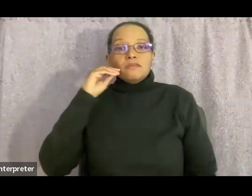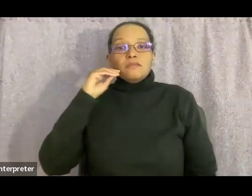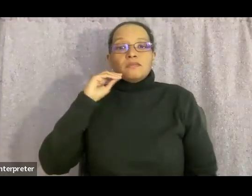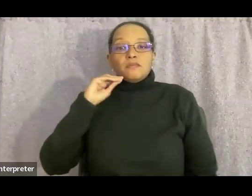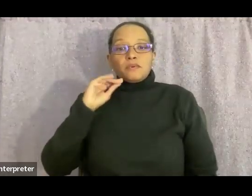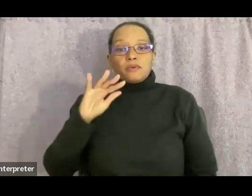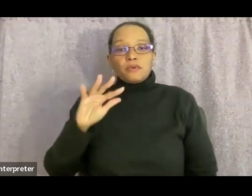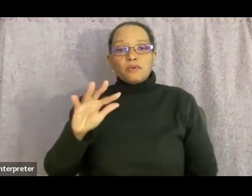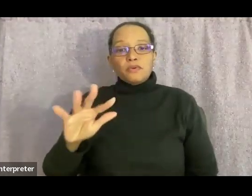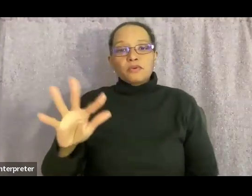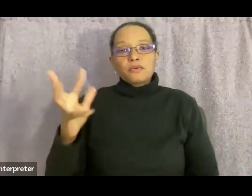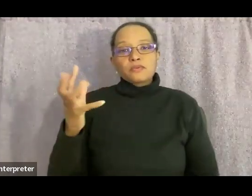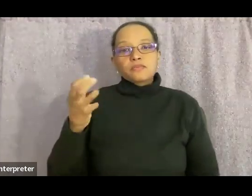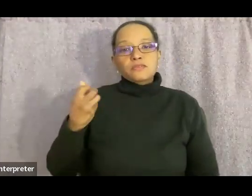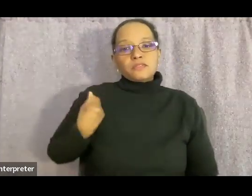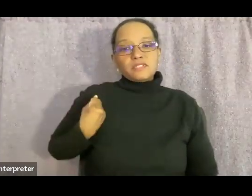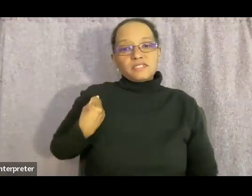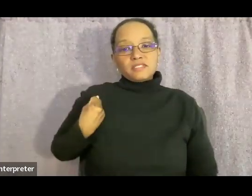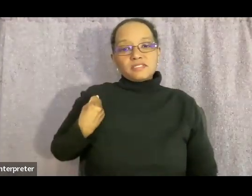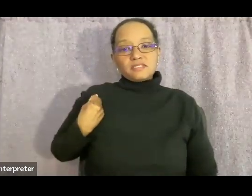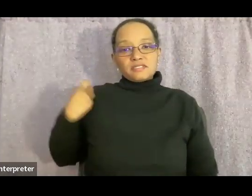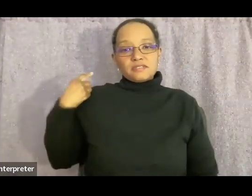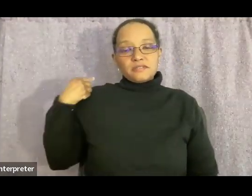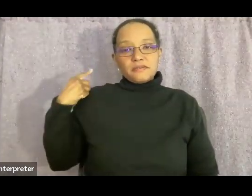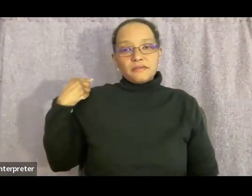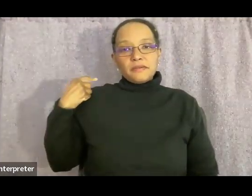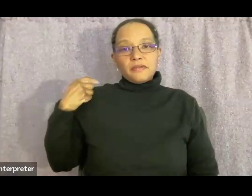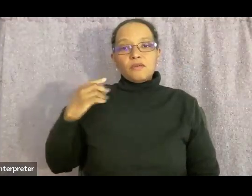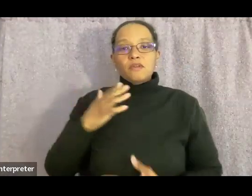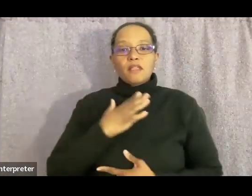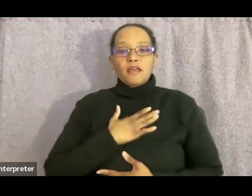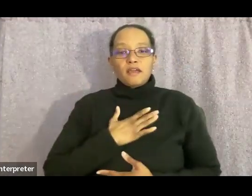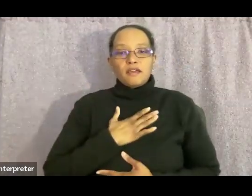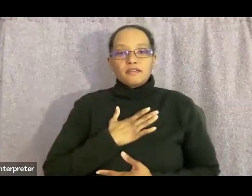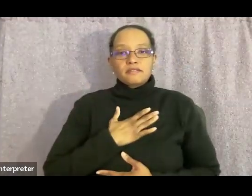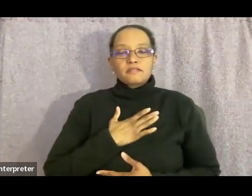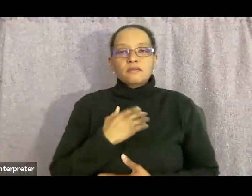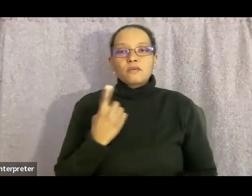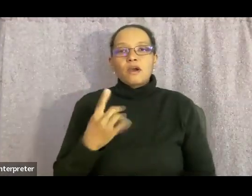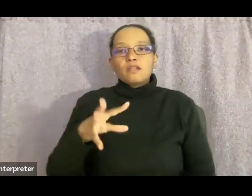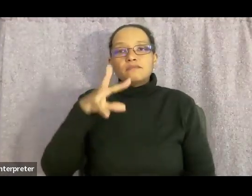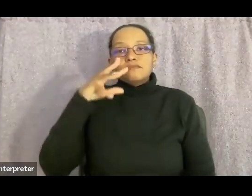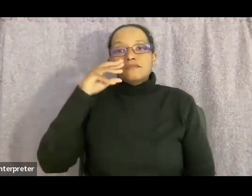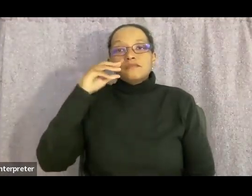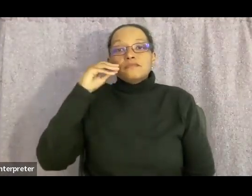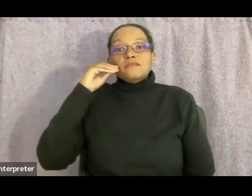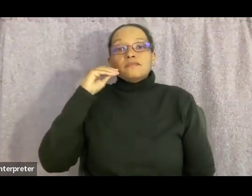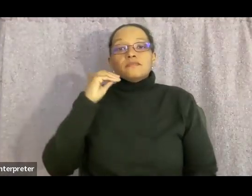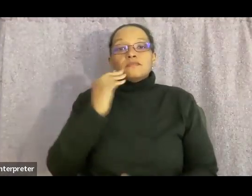We're going to hang out for a second. Then relax. That's one, breathing in, get your arms ready.